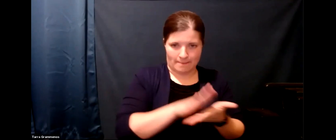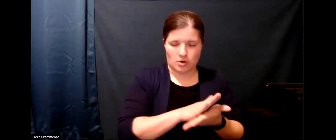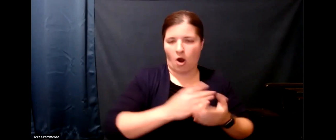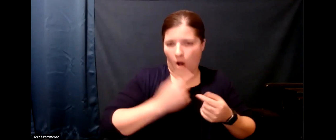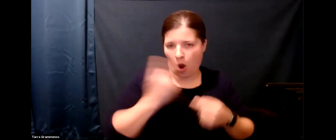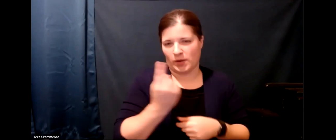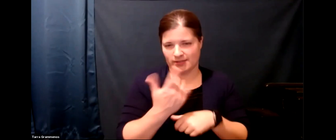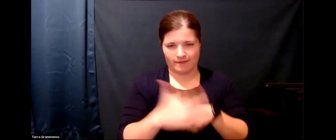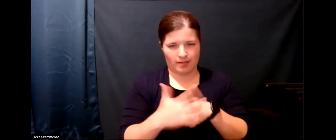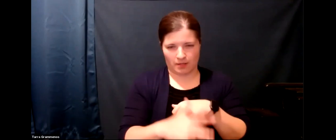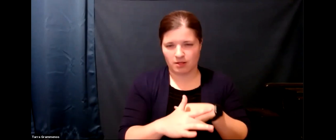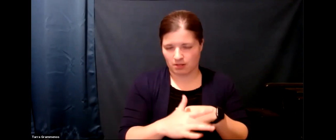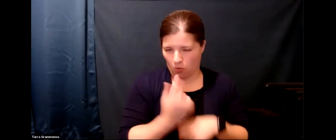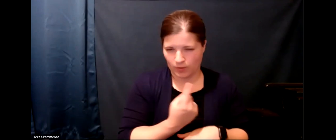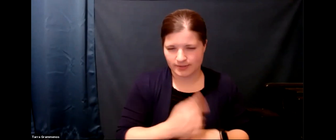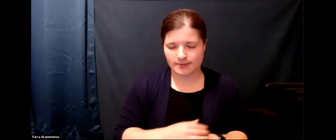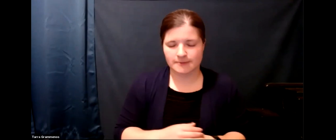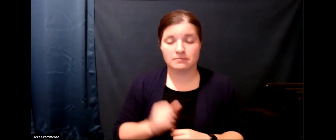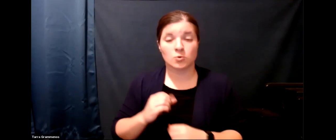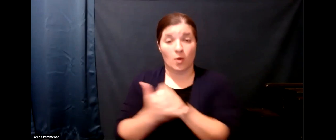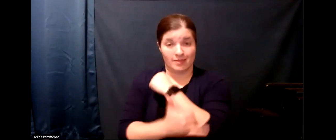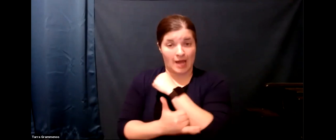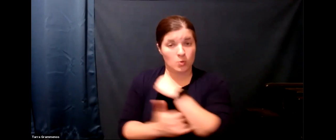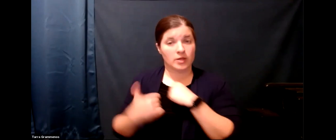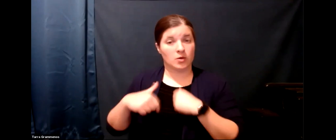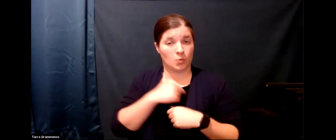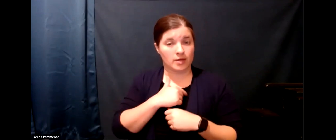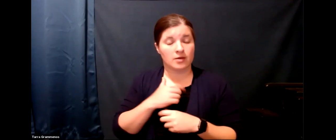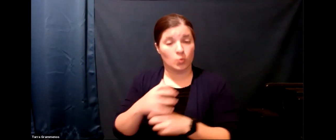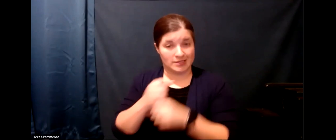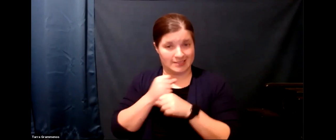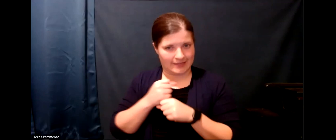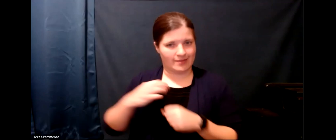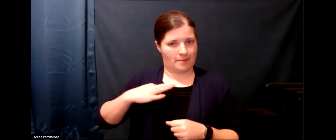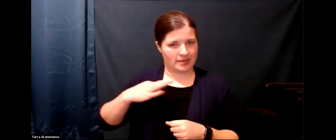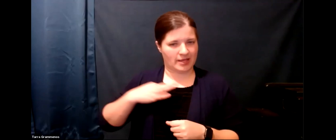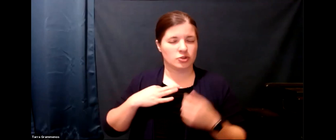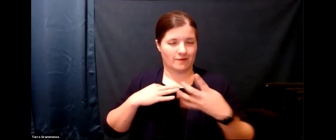We do receive the applications, as Michael said, the four different ways.